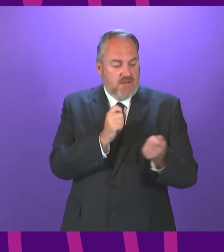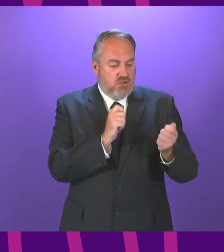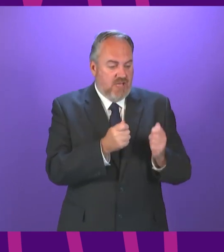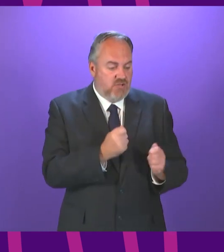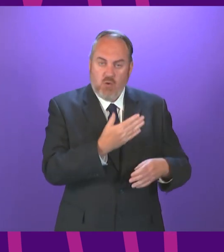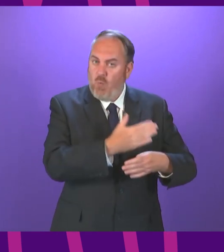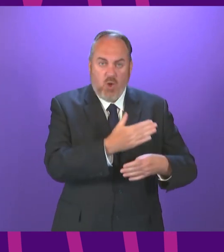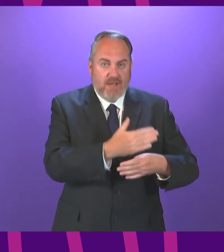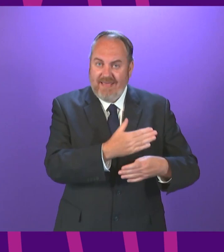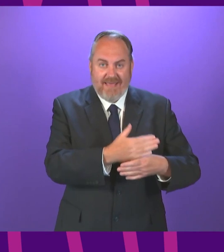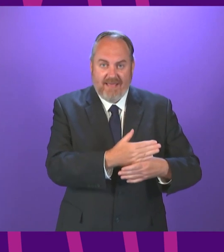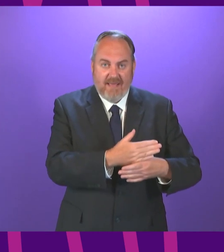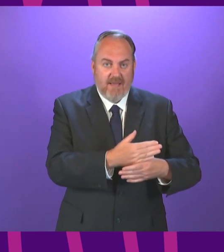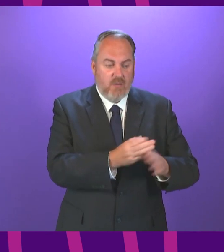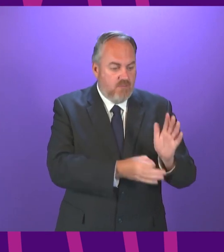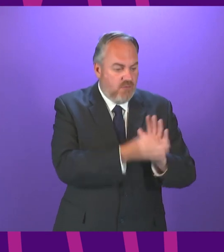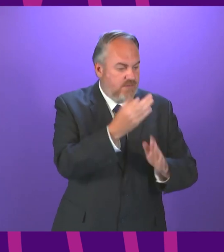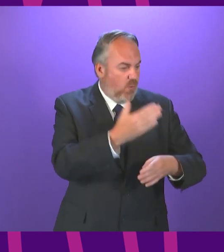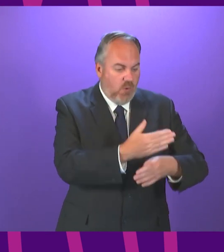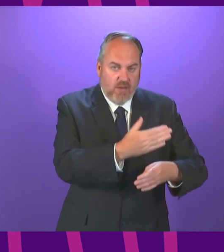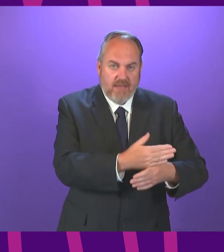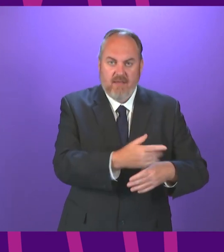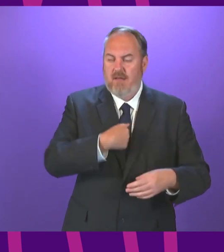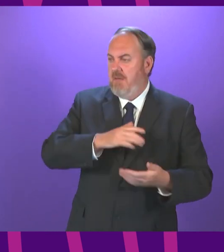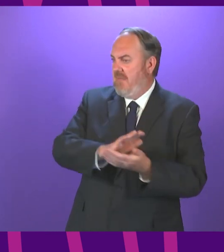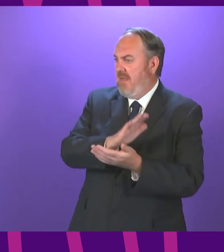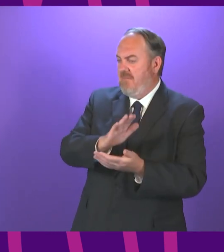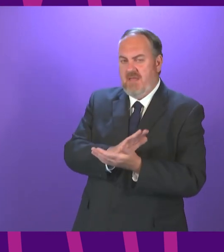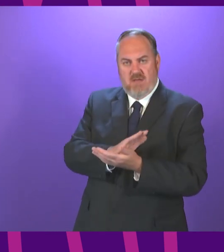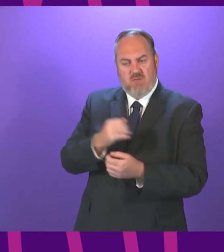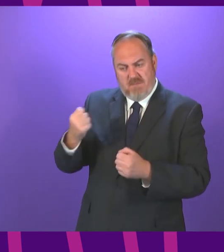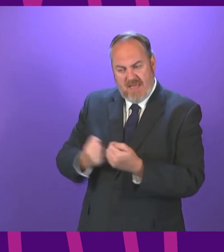not about cutting corners; they are about trying to make the system as effective, efficient,